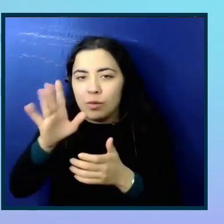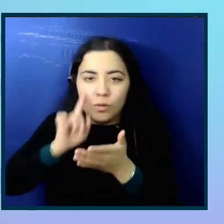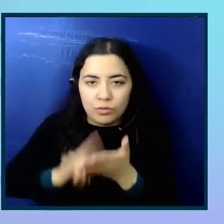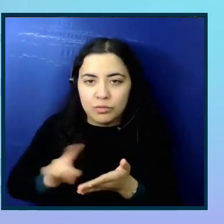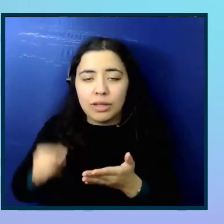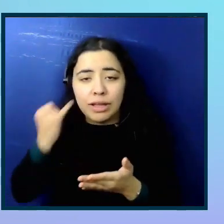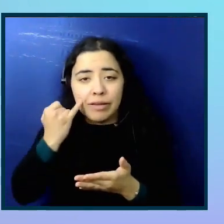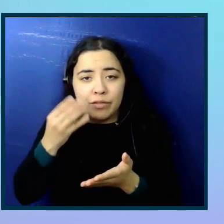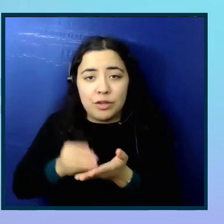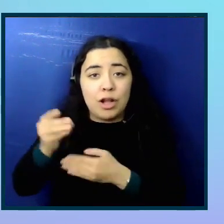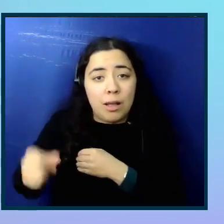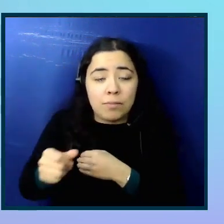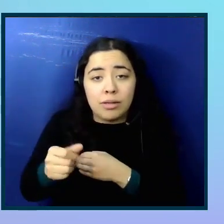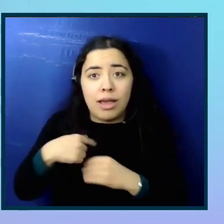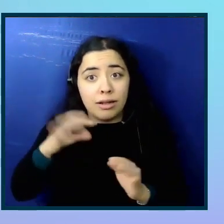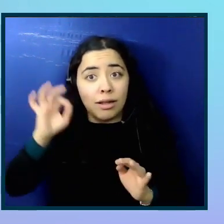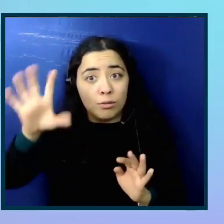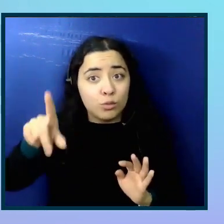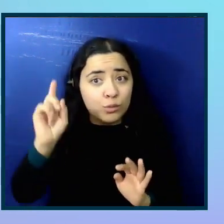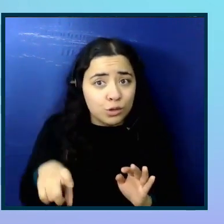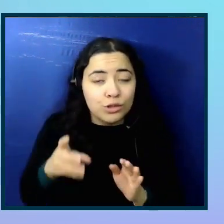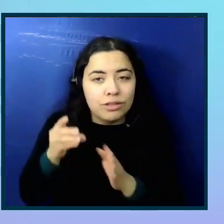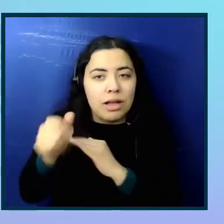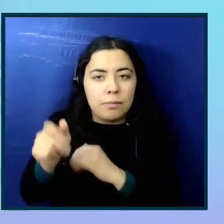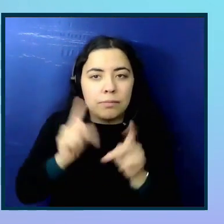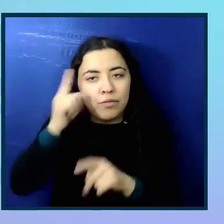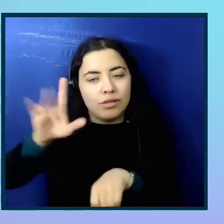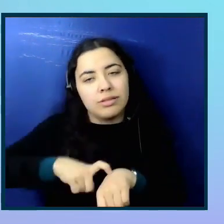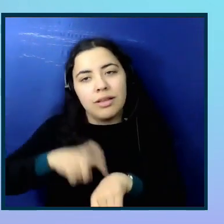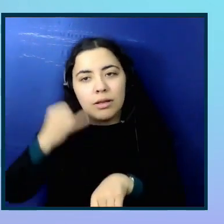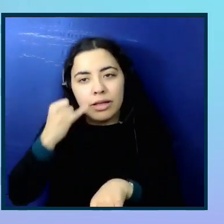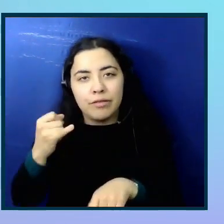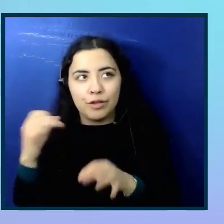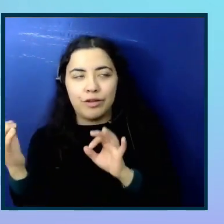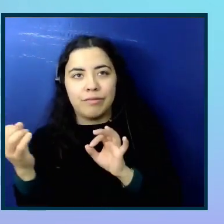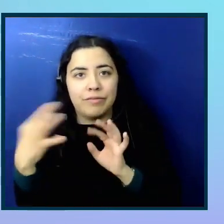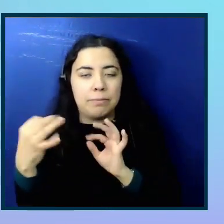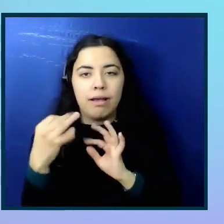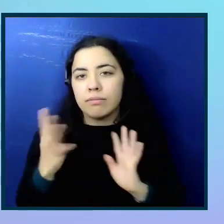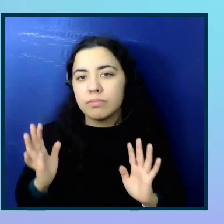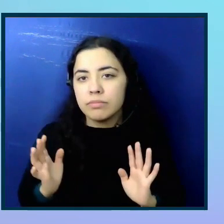And I will say you should compensate people for their time if they're giving you feedback. But in terms of like language